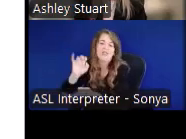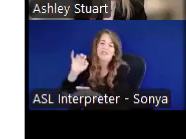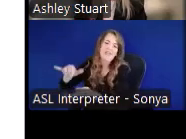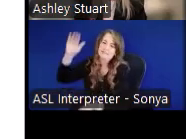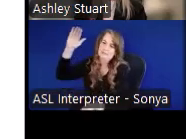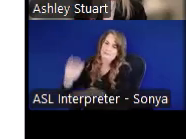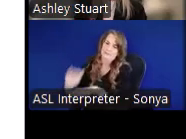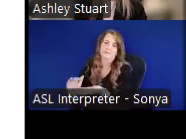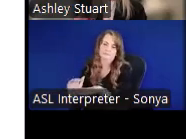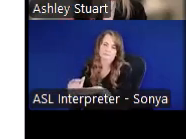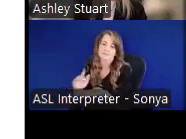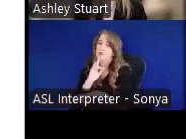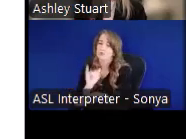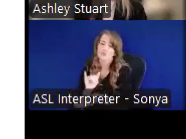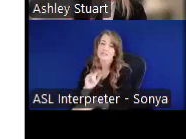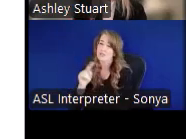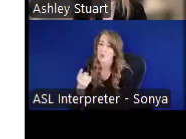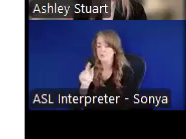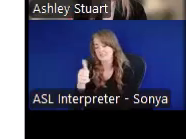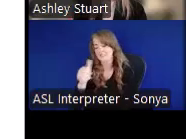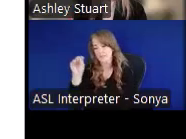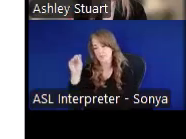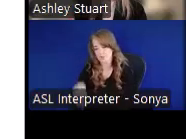really only in about 10% of children.